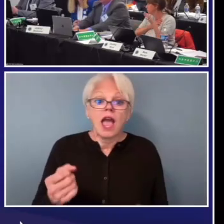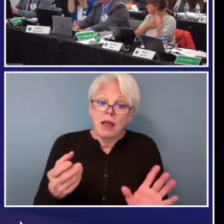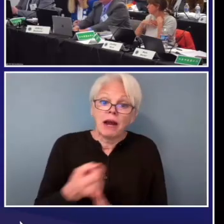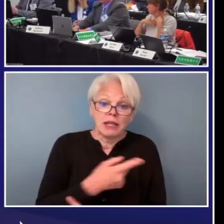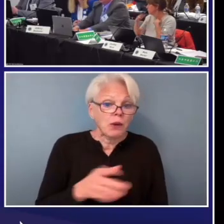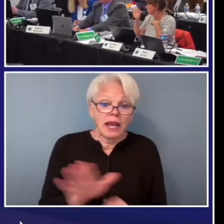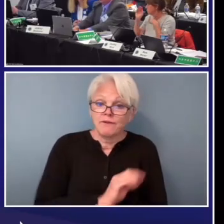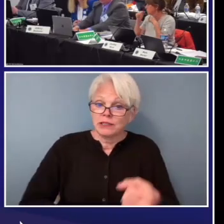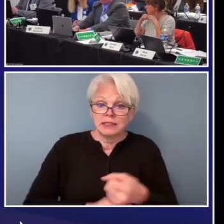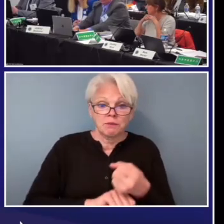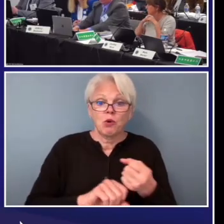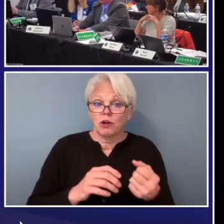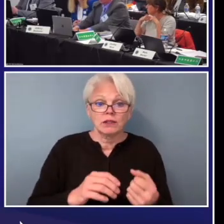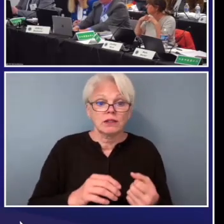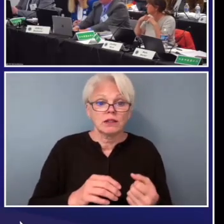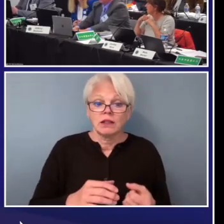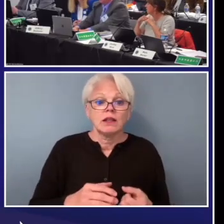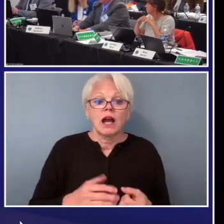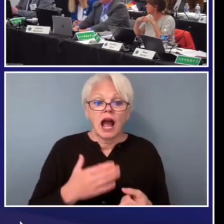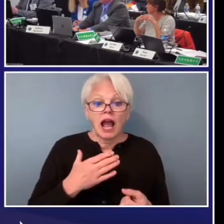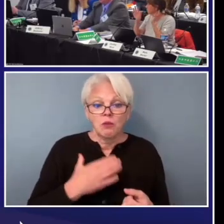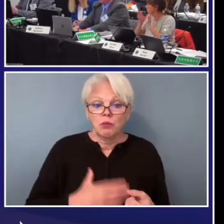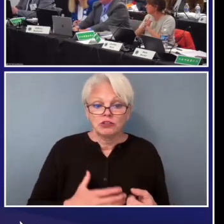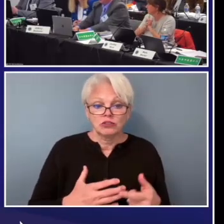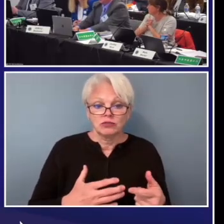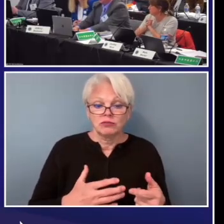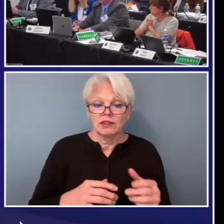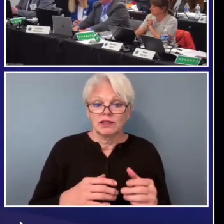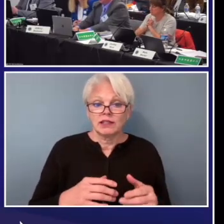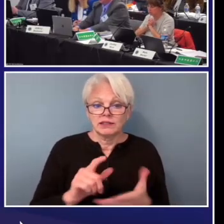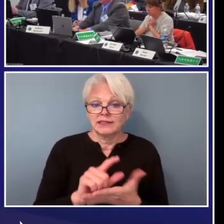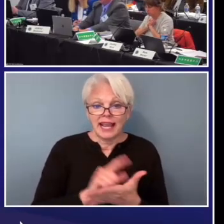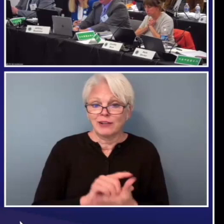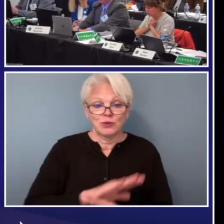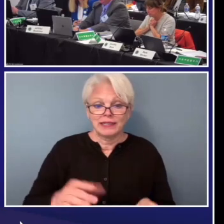I wish the statute didn't say one out of seven. Um, so I would love for that to be differently worded in statute.